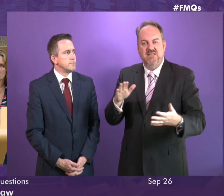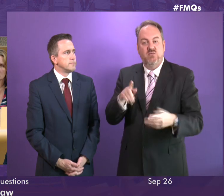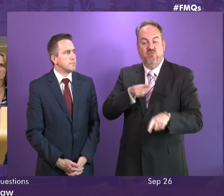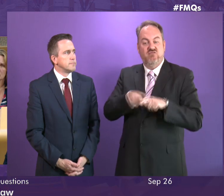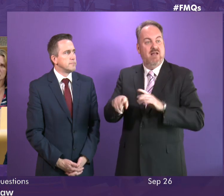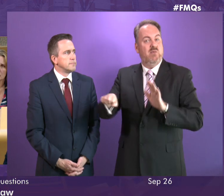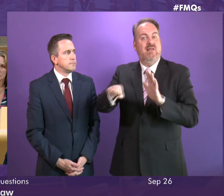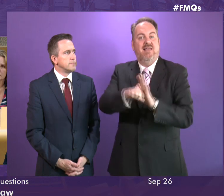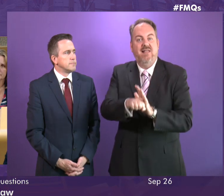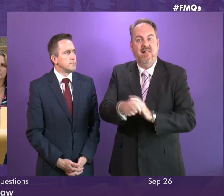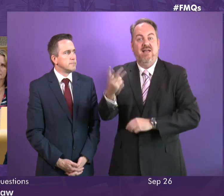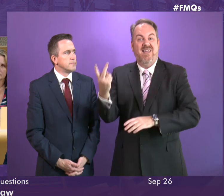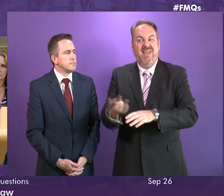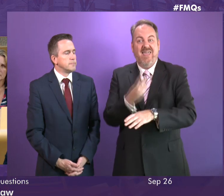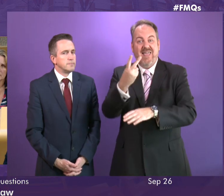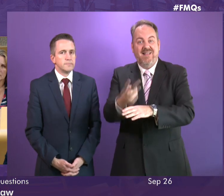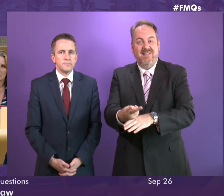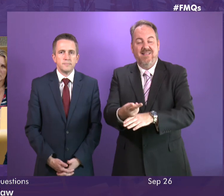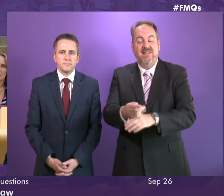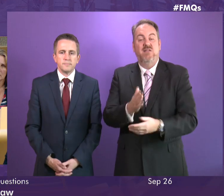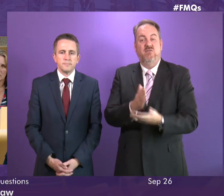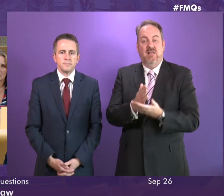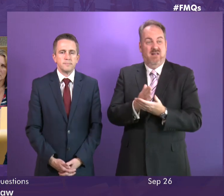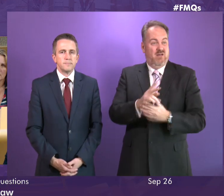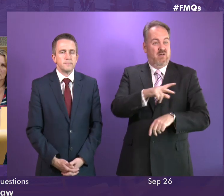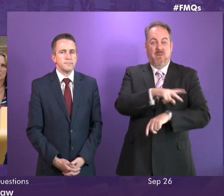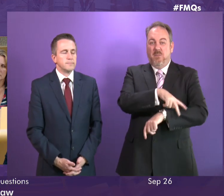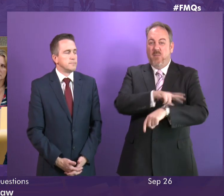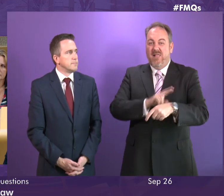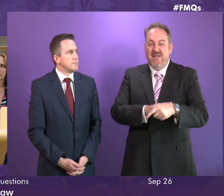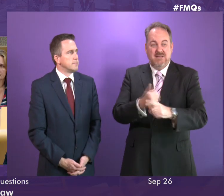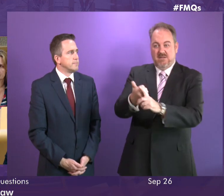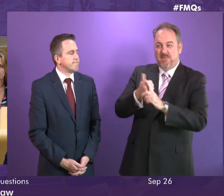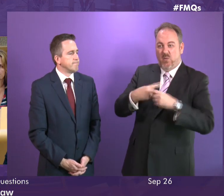Police officers, prison officers and victims have all backed our proposal—but not Nicola